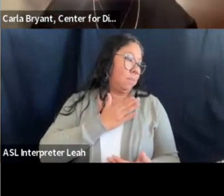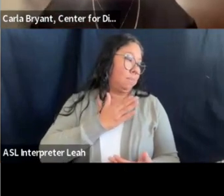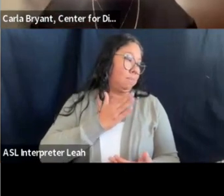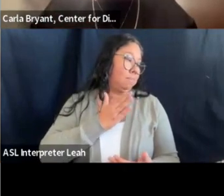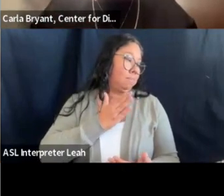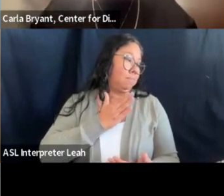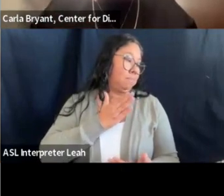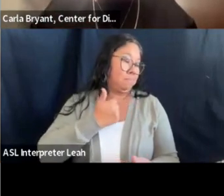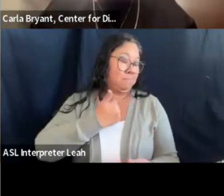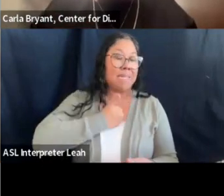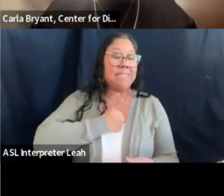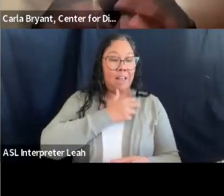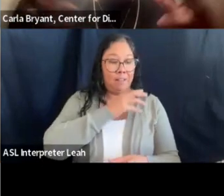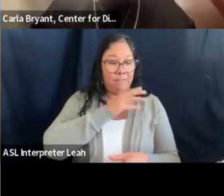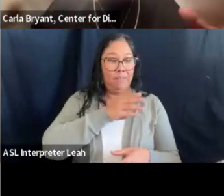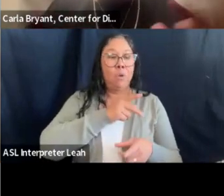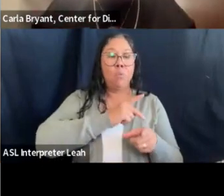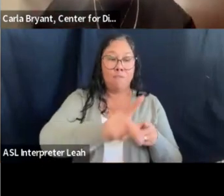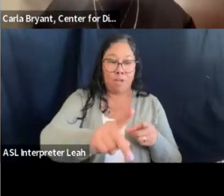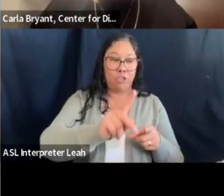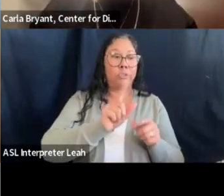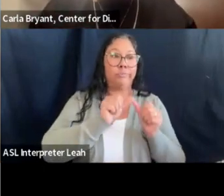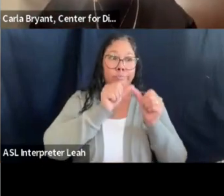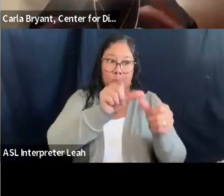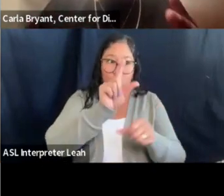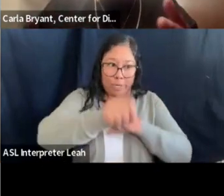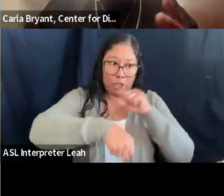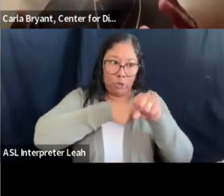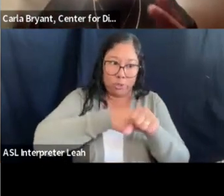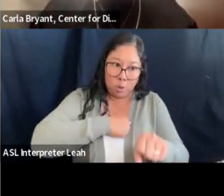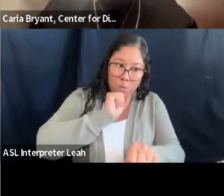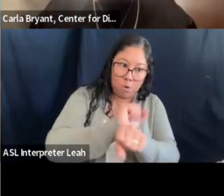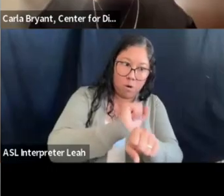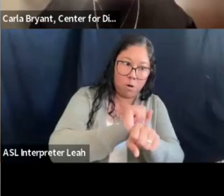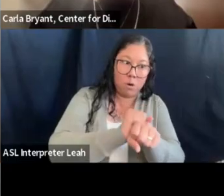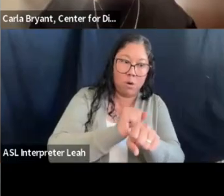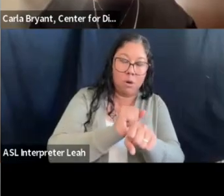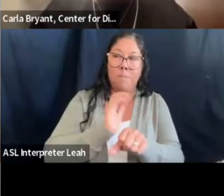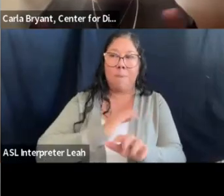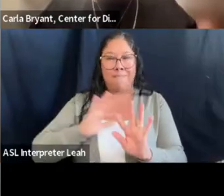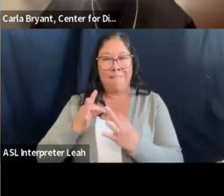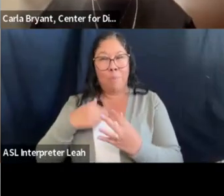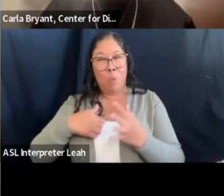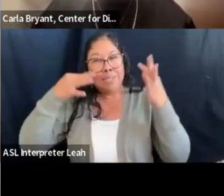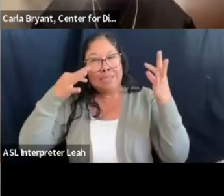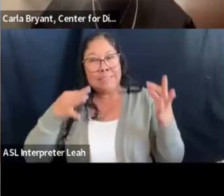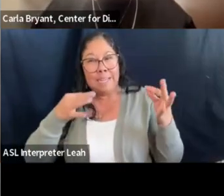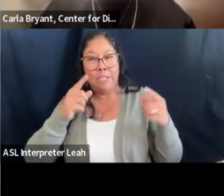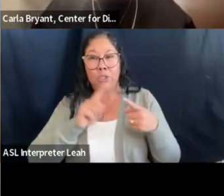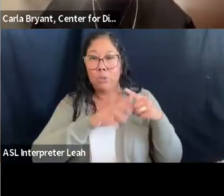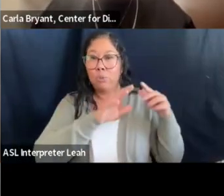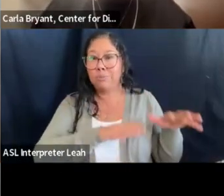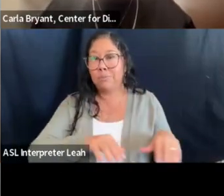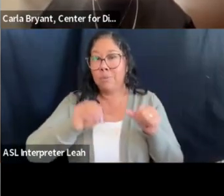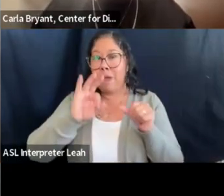a profession where later on I decided my family we decided to foster to adopt a set of children.